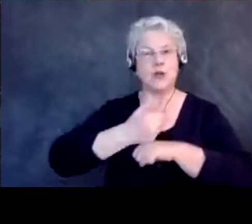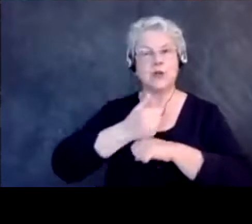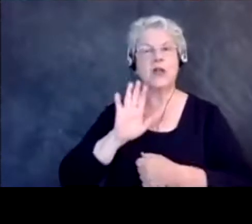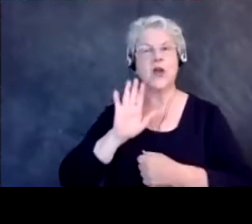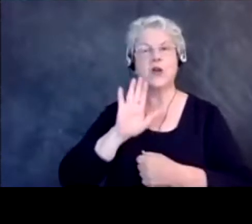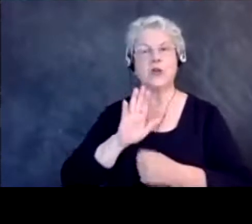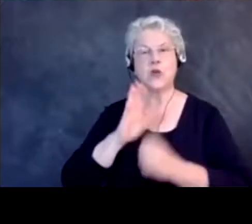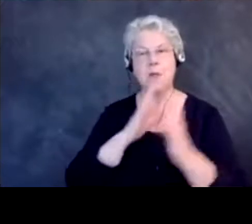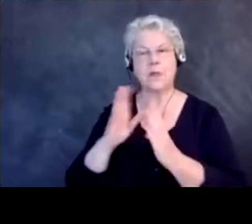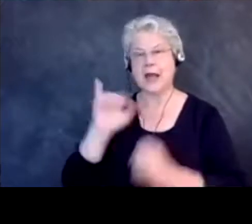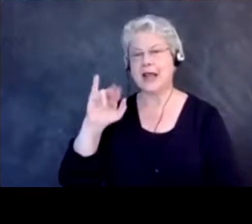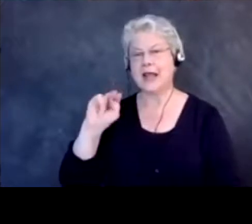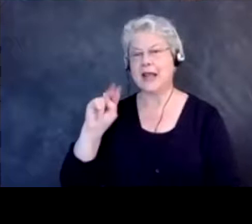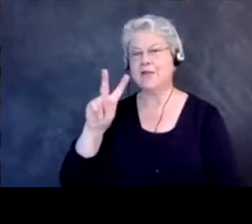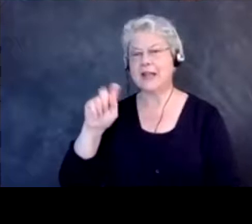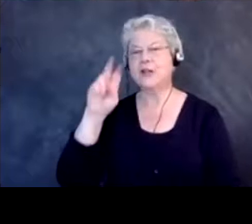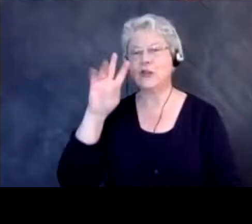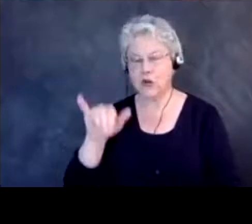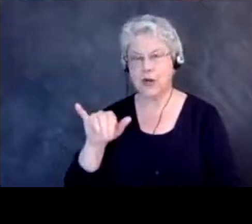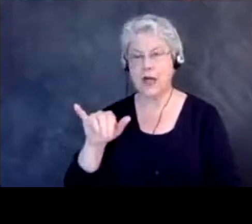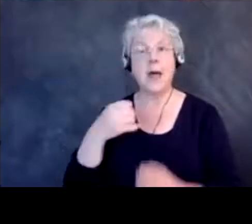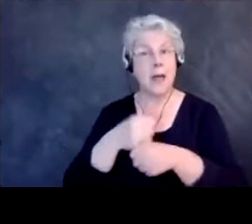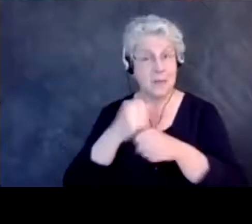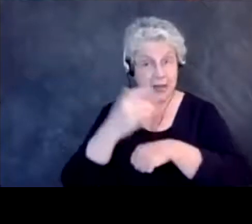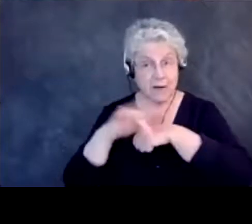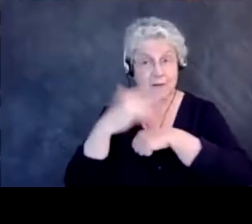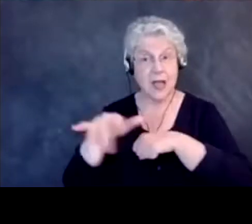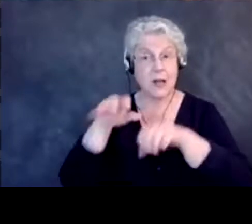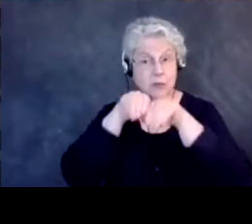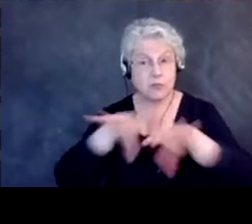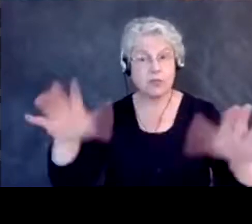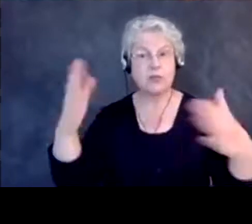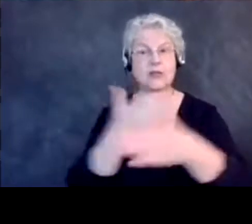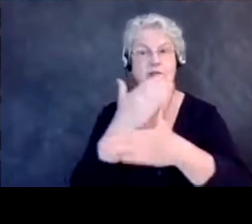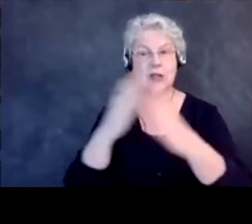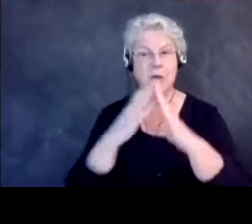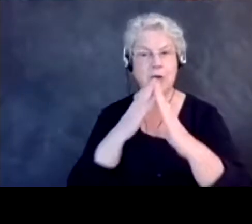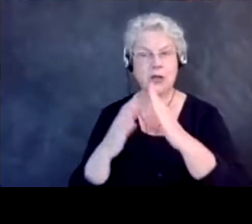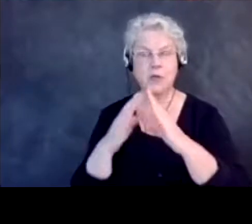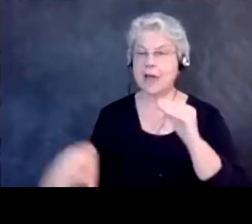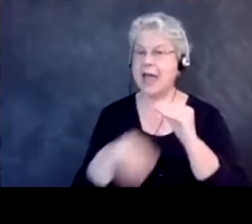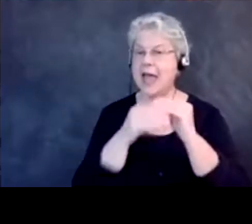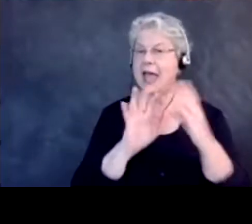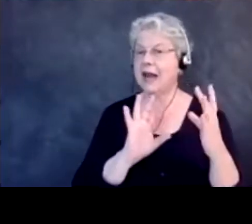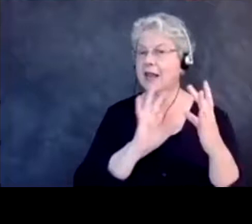inventory, you can make that accessible to the community. So you can put a link on your website,